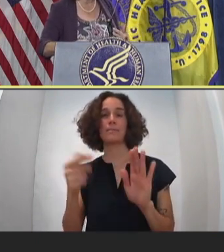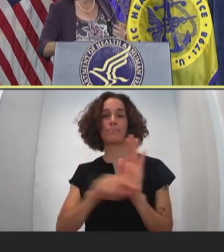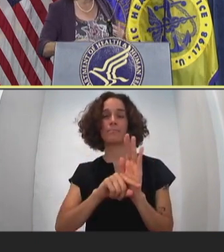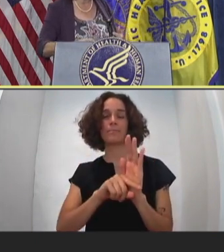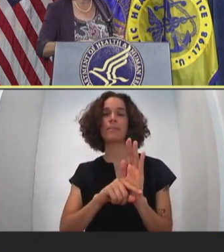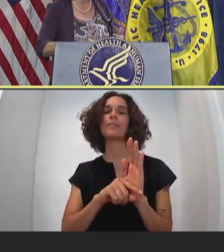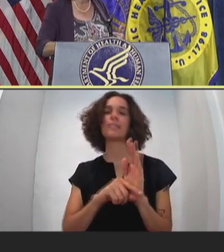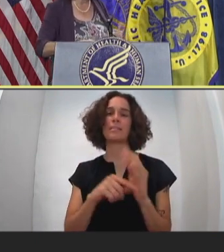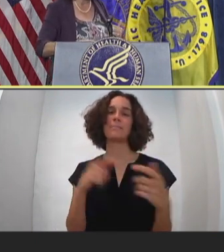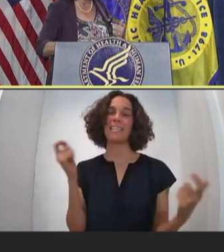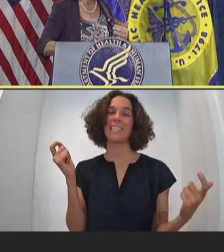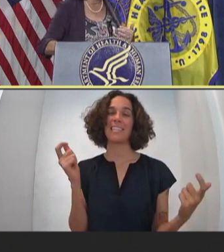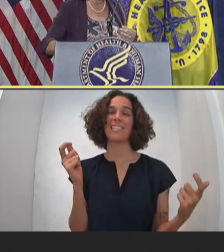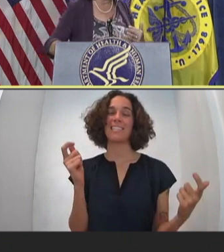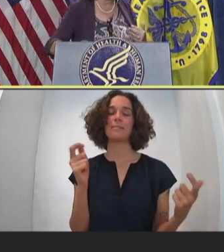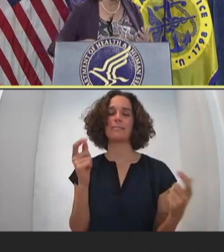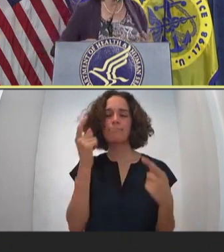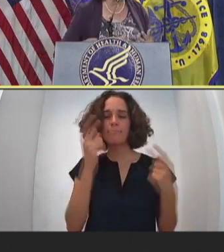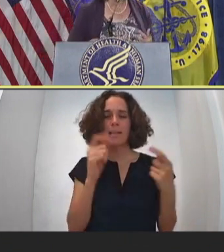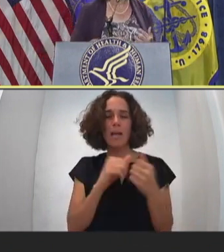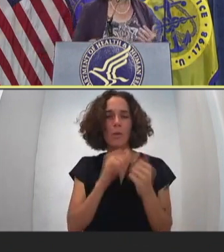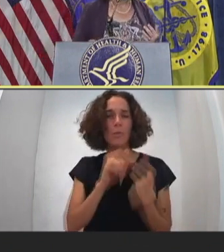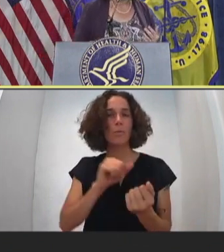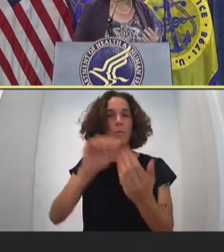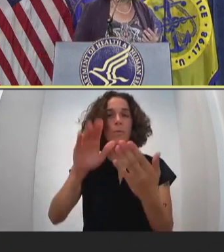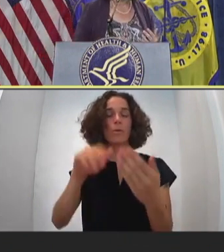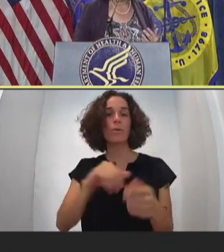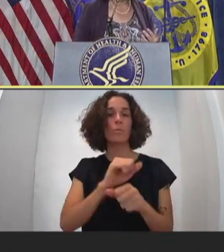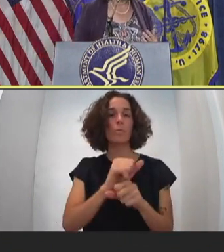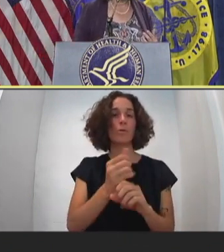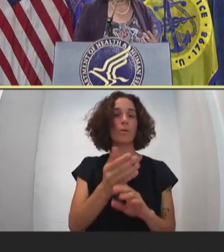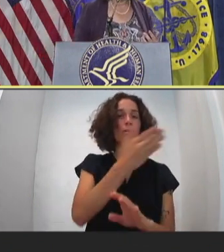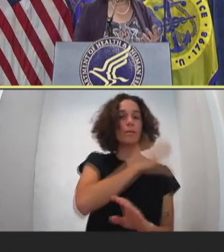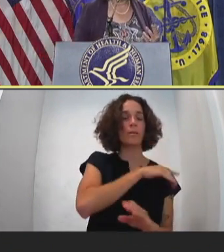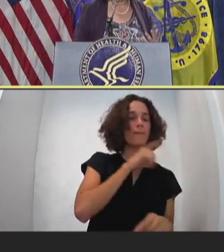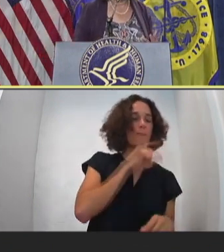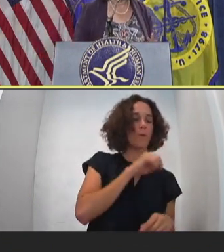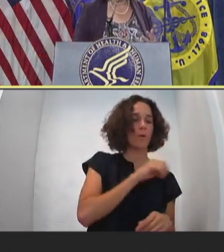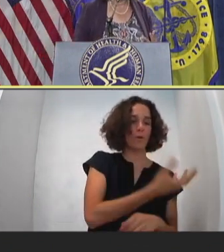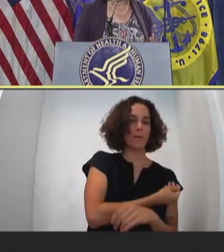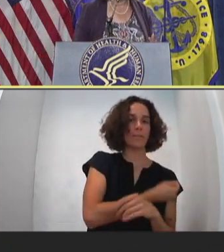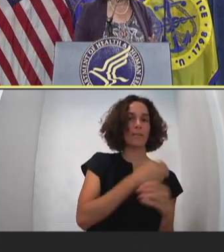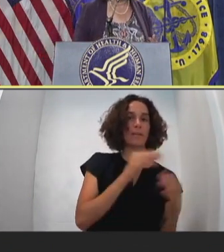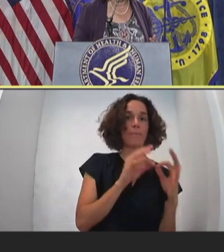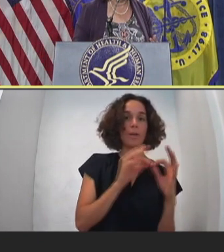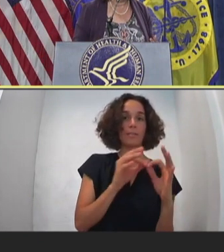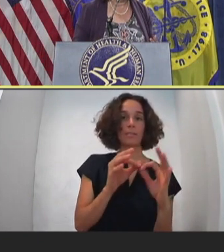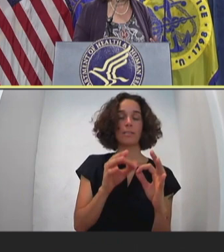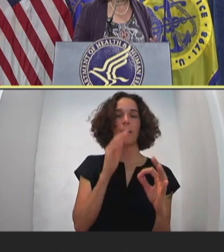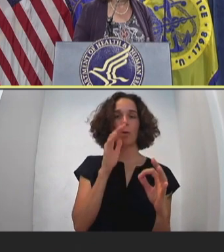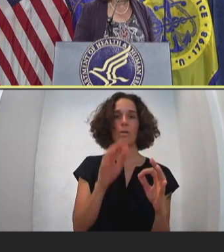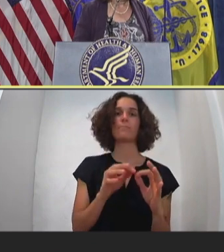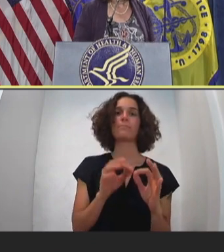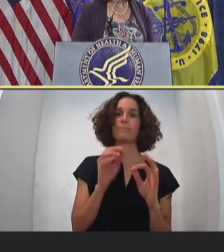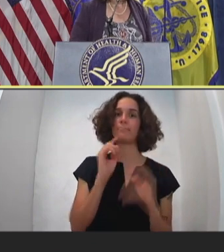as well as working ahead of time on vaccine pricing, which will have a significant impact.